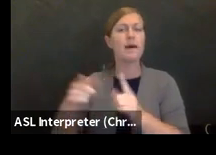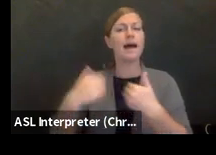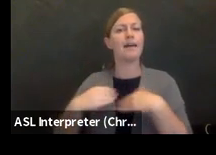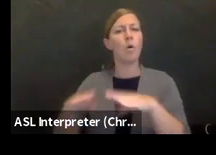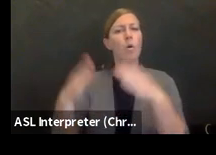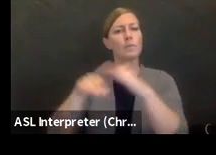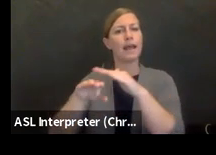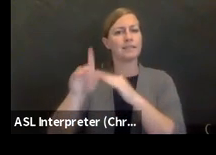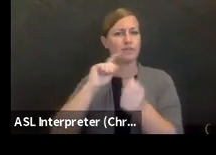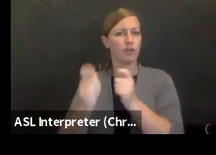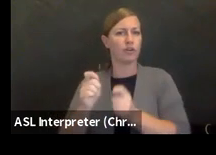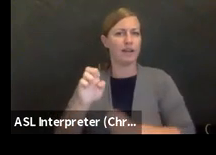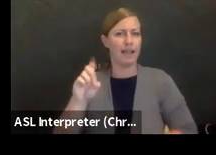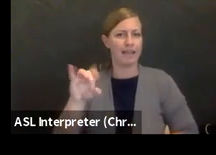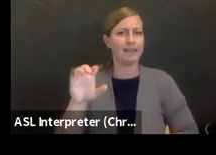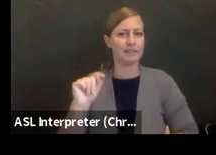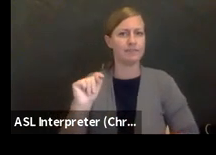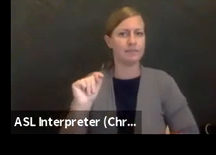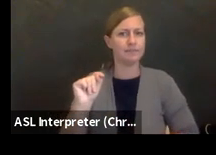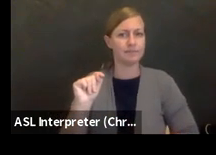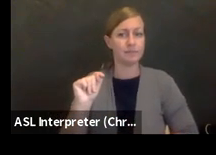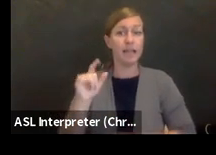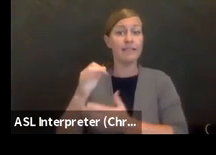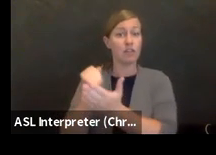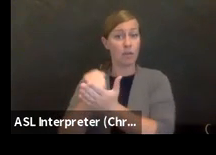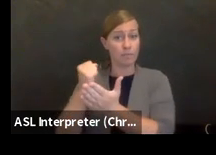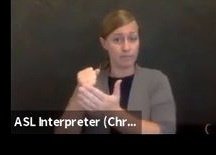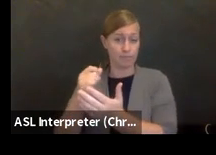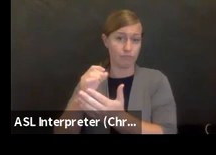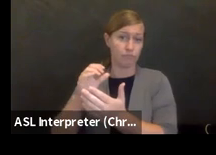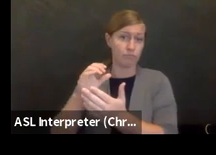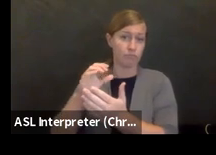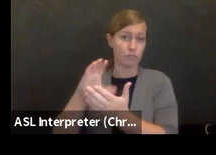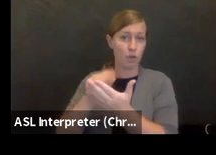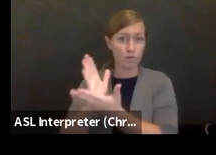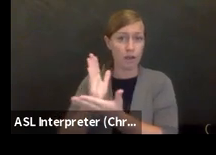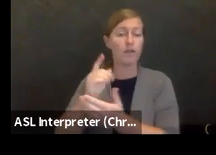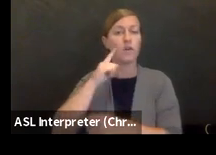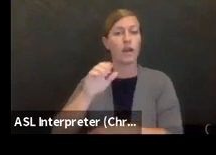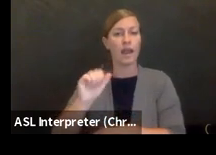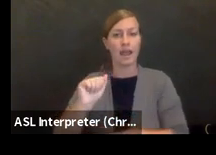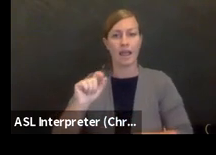ESD 113 - Andrew Hickman: If they're copyrighted with complete copyrights or attribution. They allow you to put them in your course.